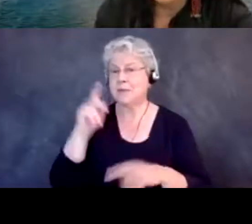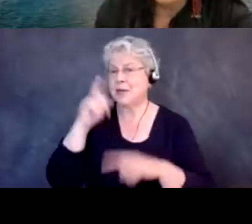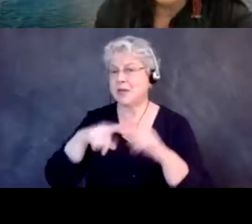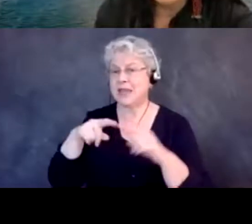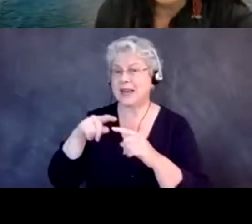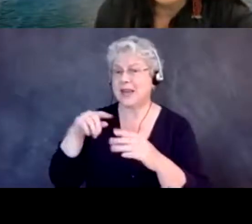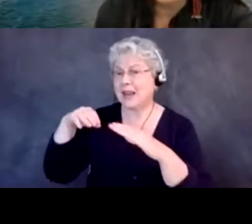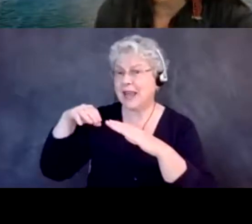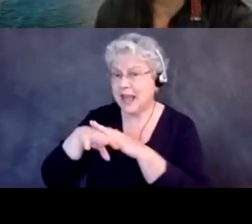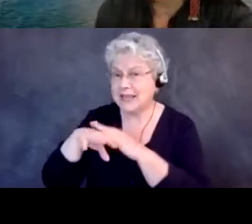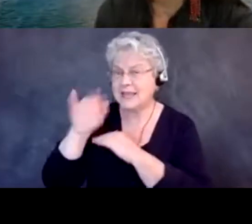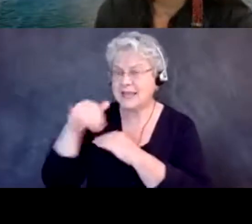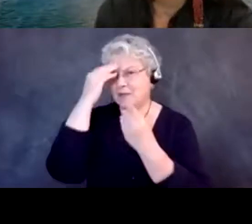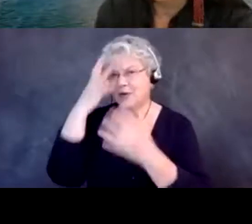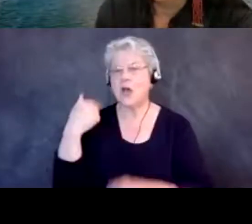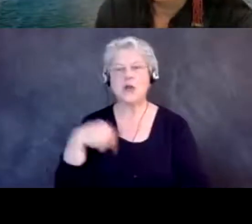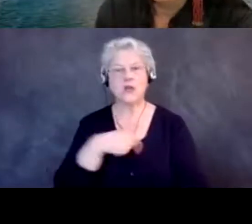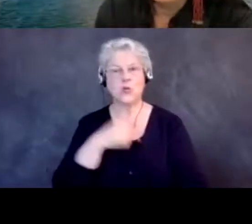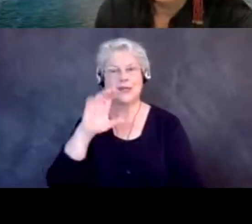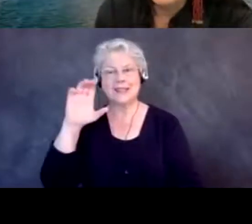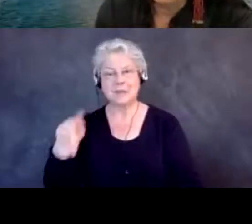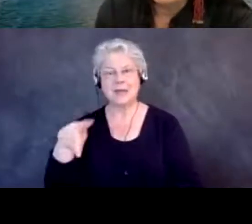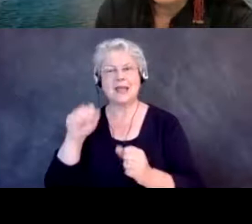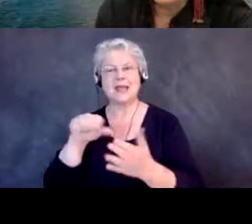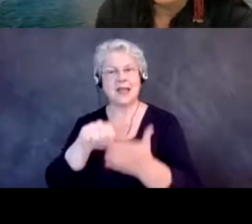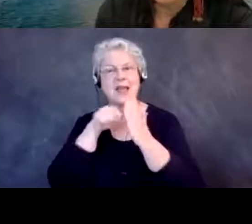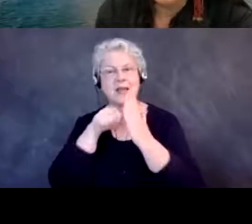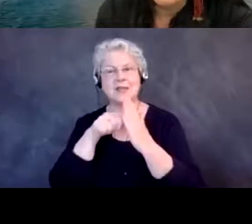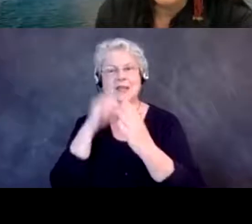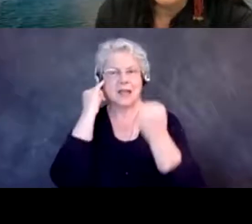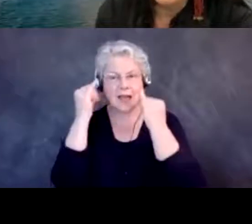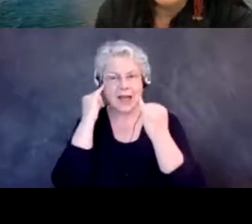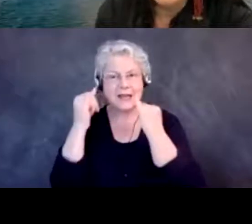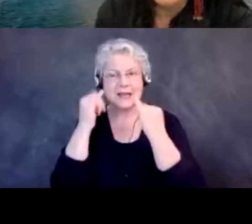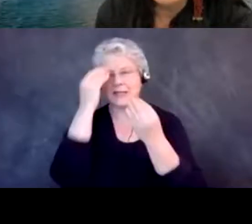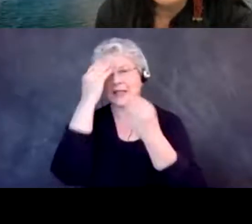so the CCP can help highlight those ideas or information in your community.